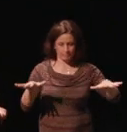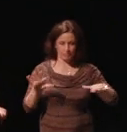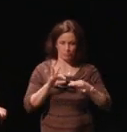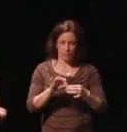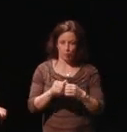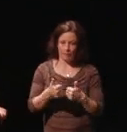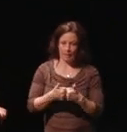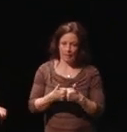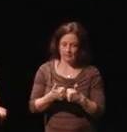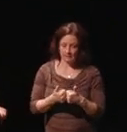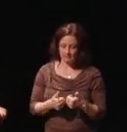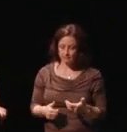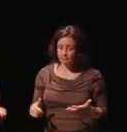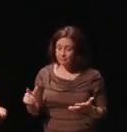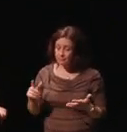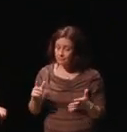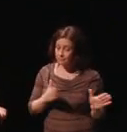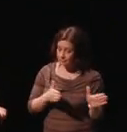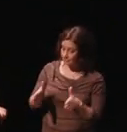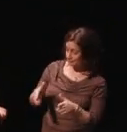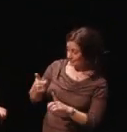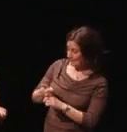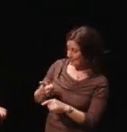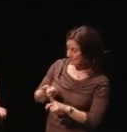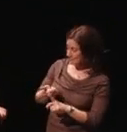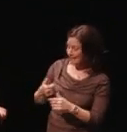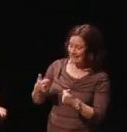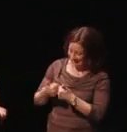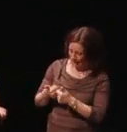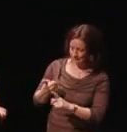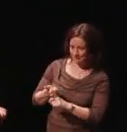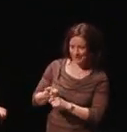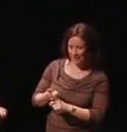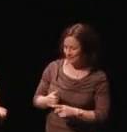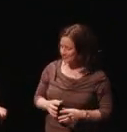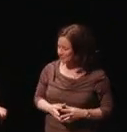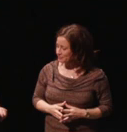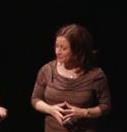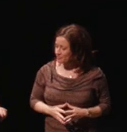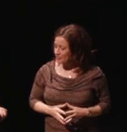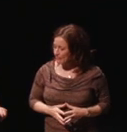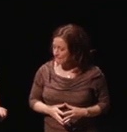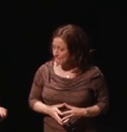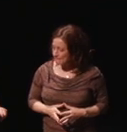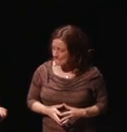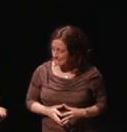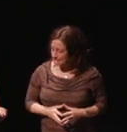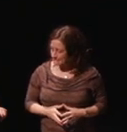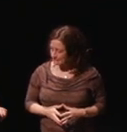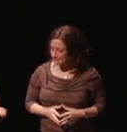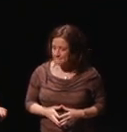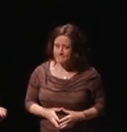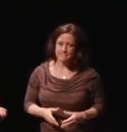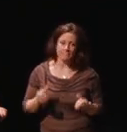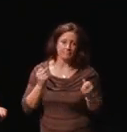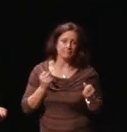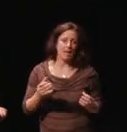As for the games themselves, there's been a ton of nice stuff happening over the past year as well.